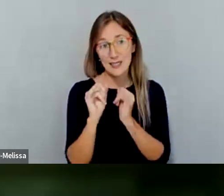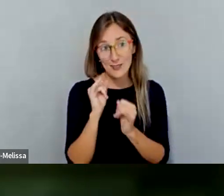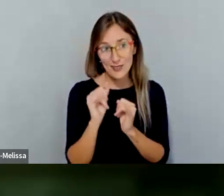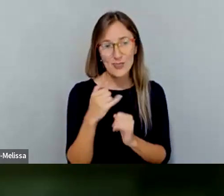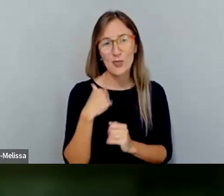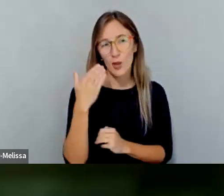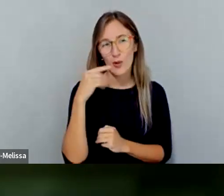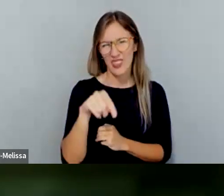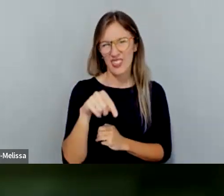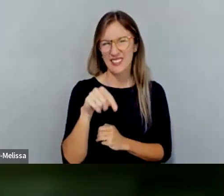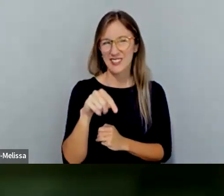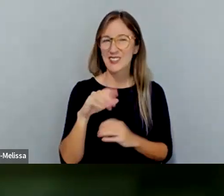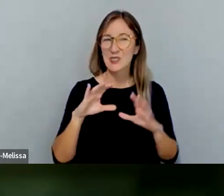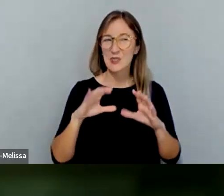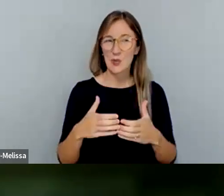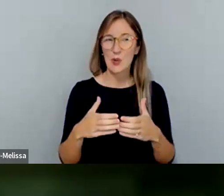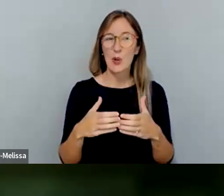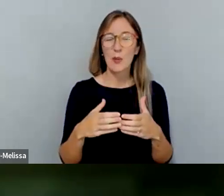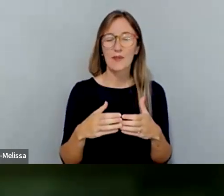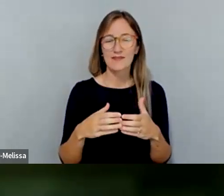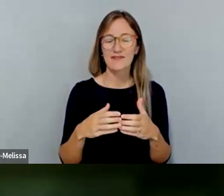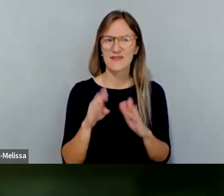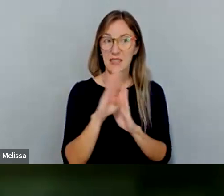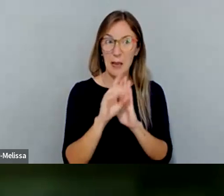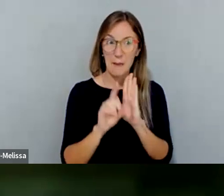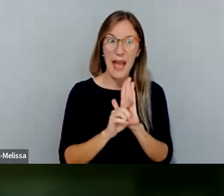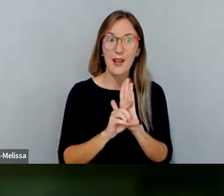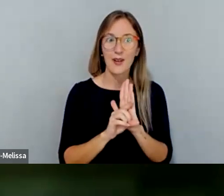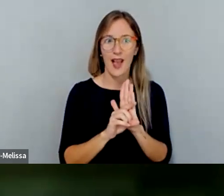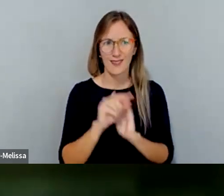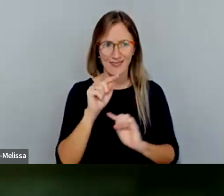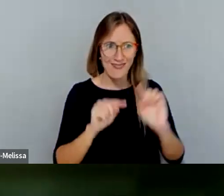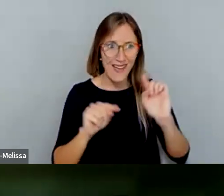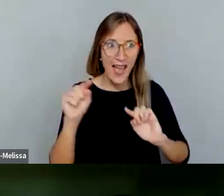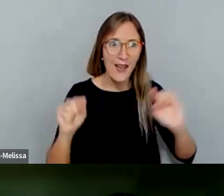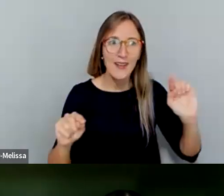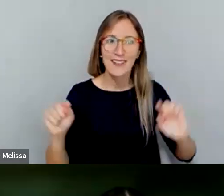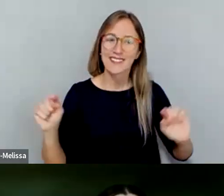I got the chance to read everybody's applications and to